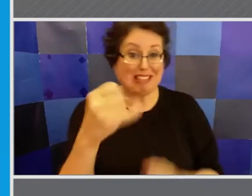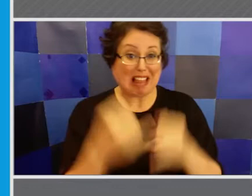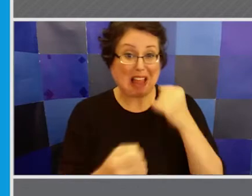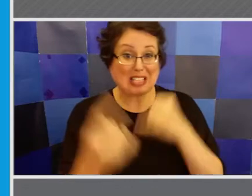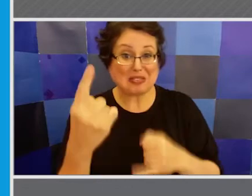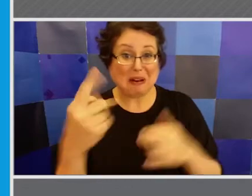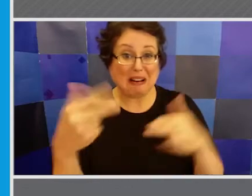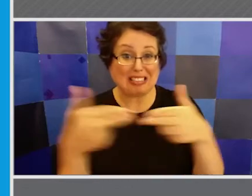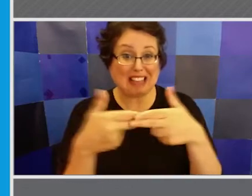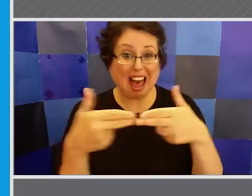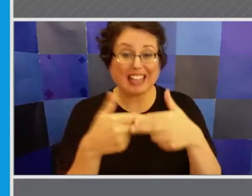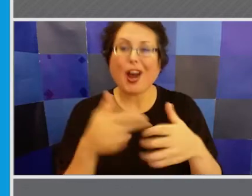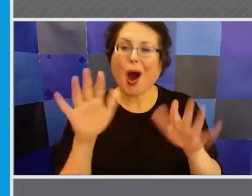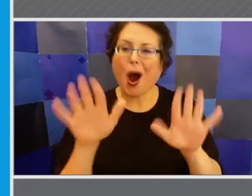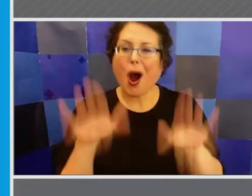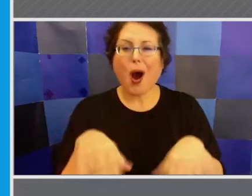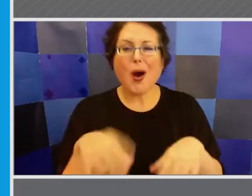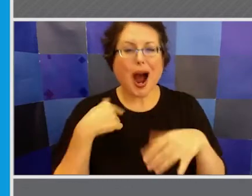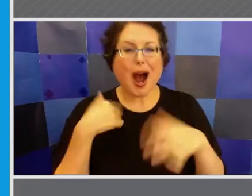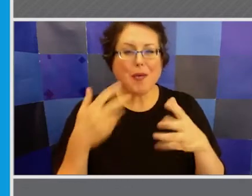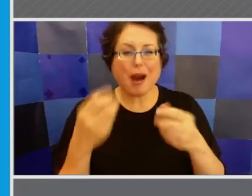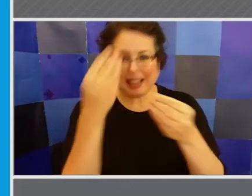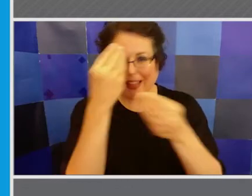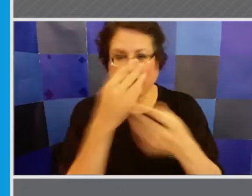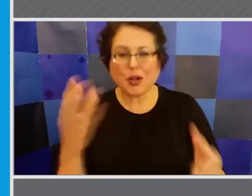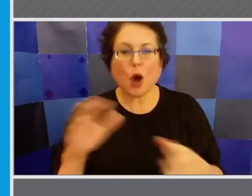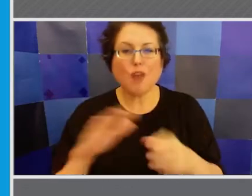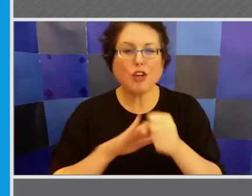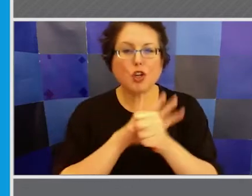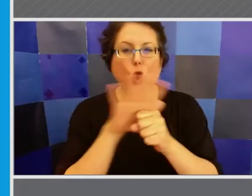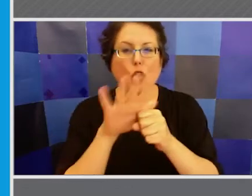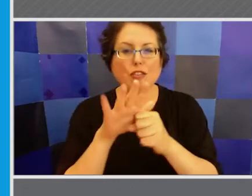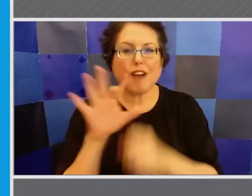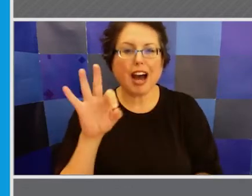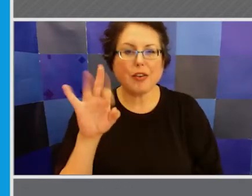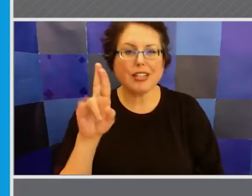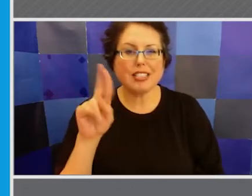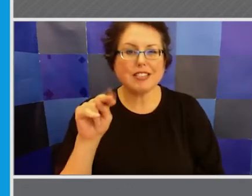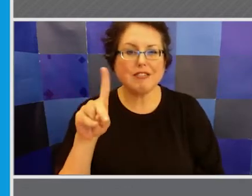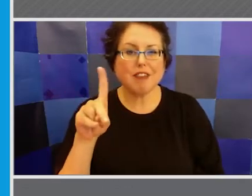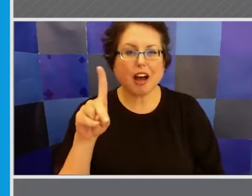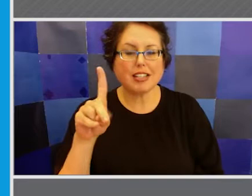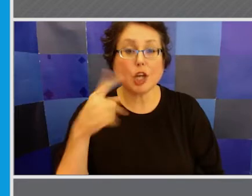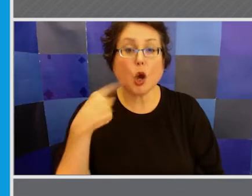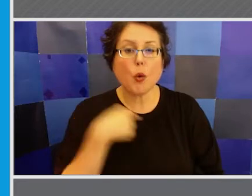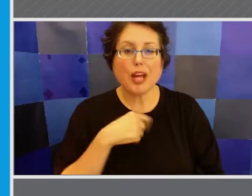You know, for the coronavirus funds. We were proud to be part of that effort to address.